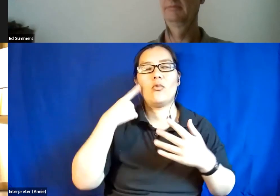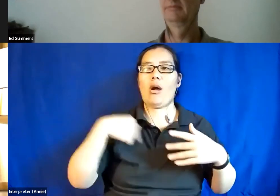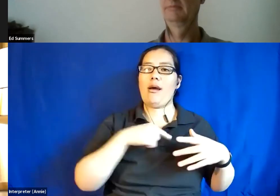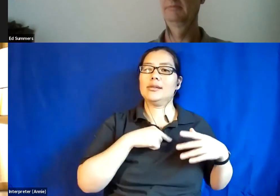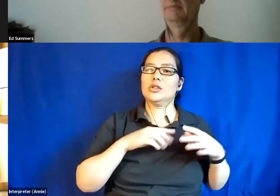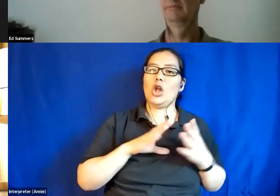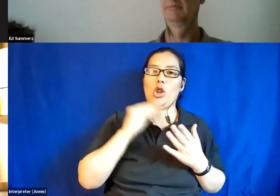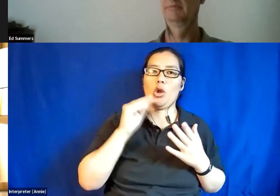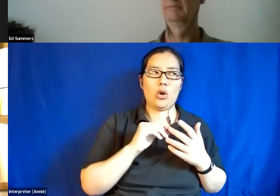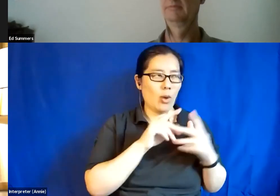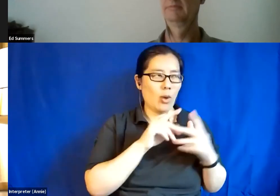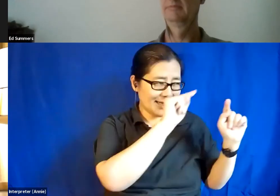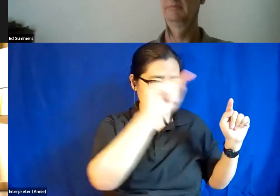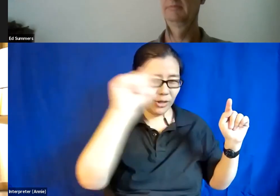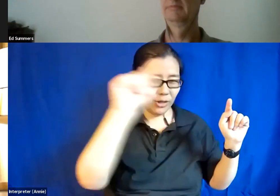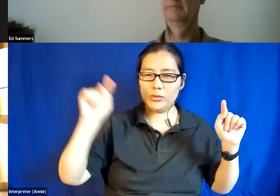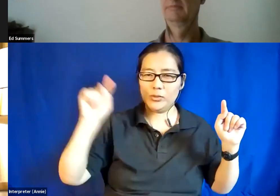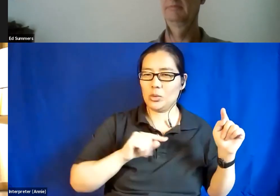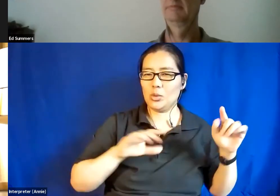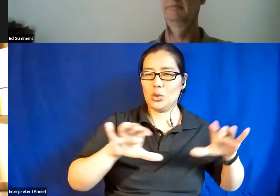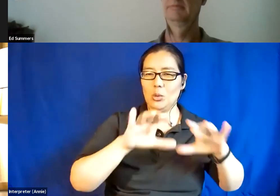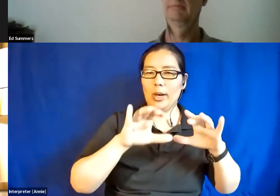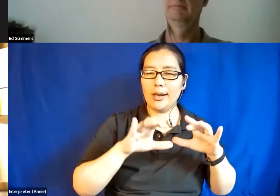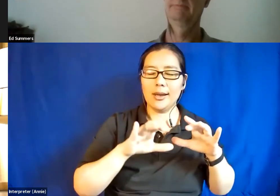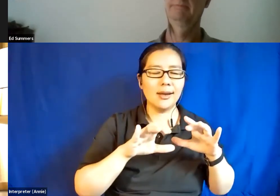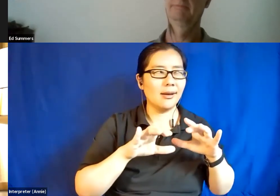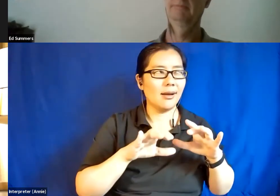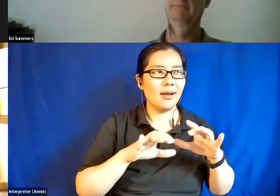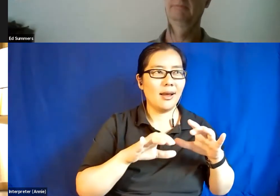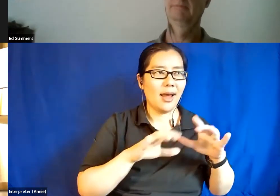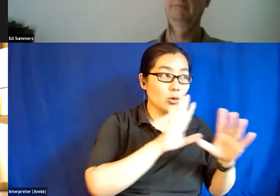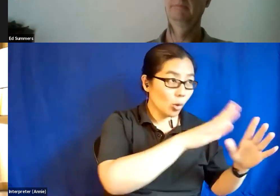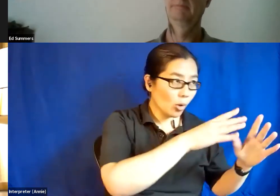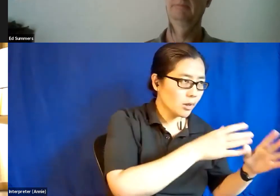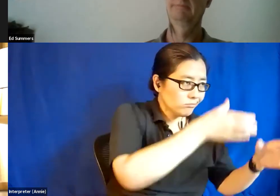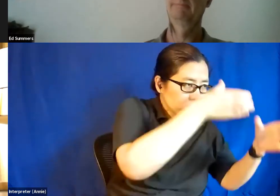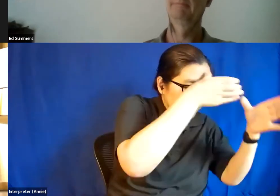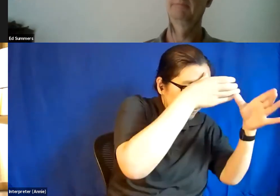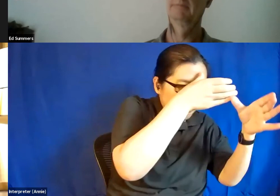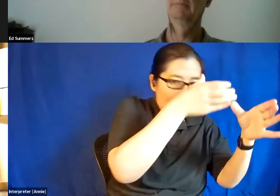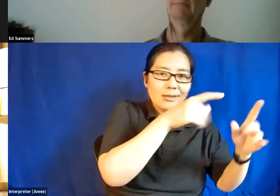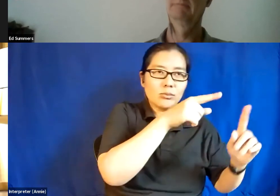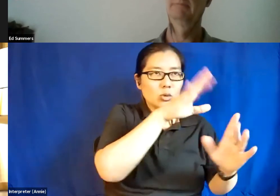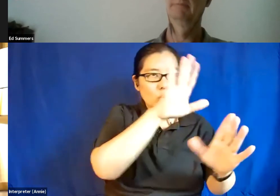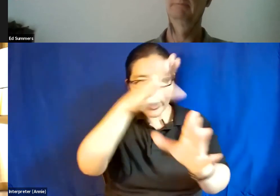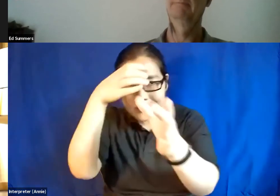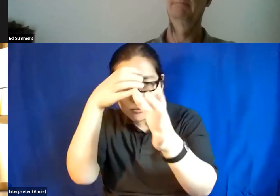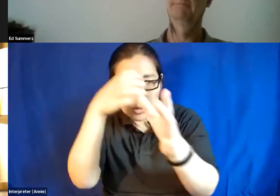all doing, what we're all experts in order to use all those powers to find a solution.